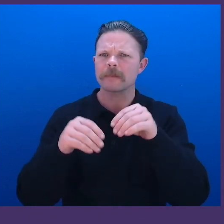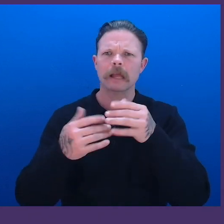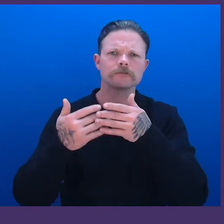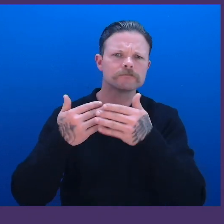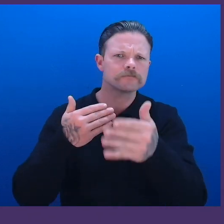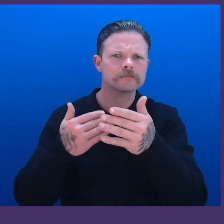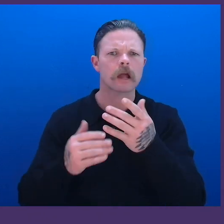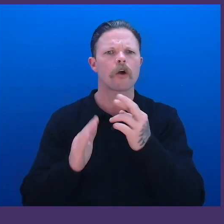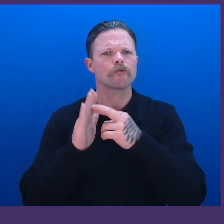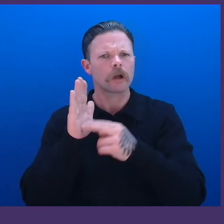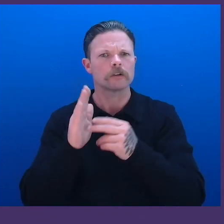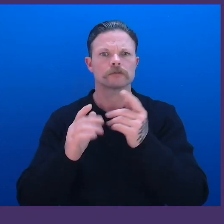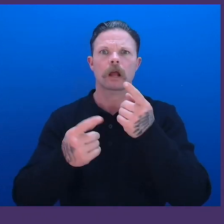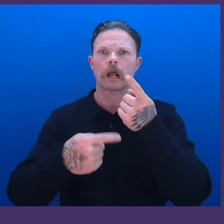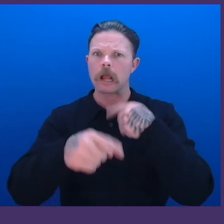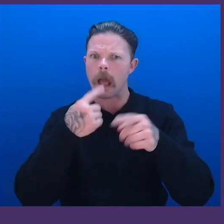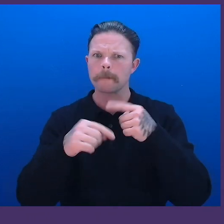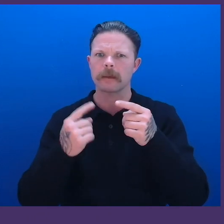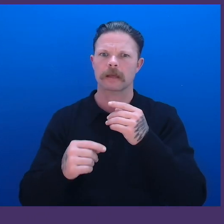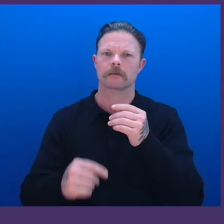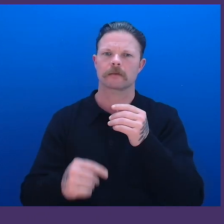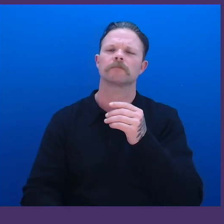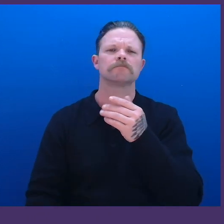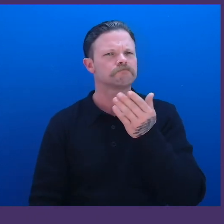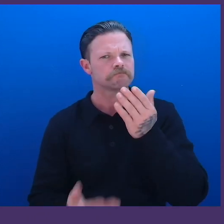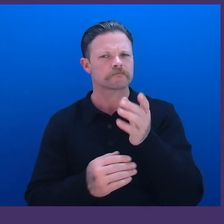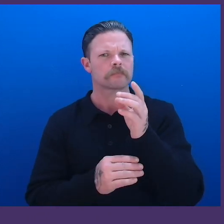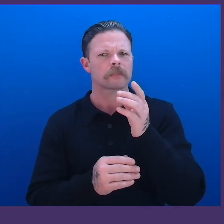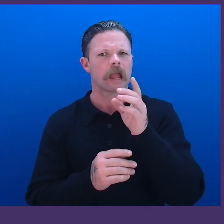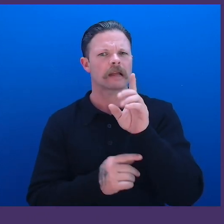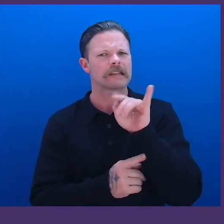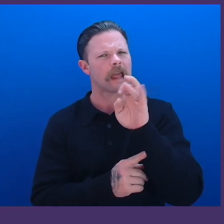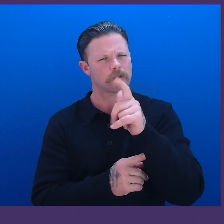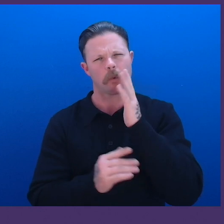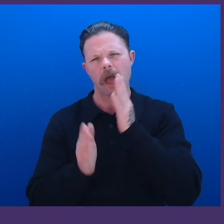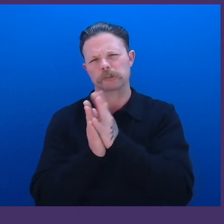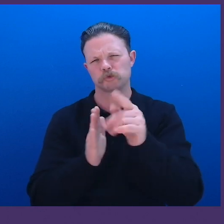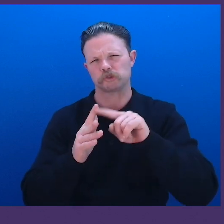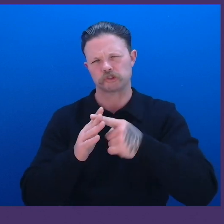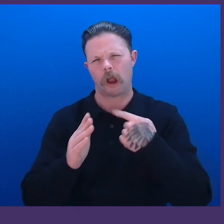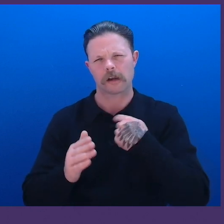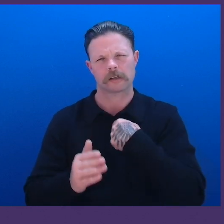Daniel, I'll ask you to start us off. Daniel Casas: So, basically, the first thing that I want